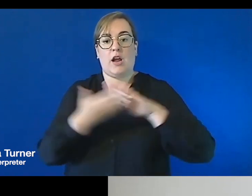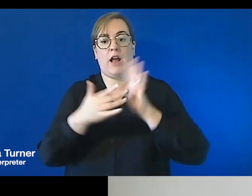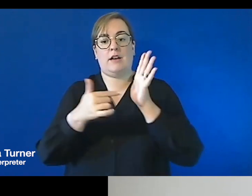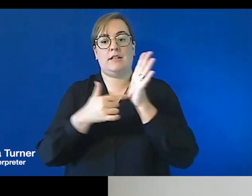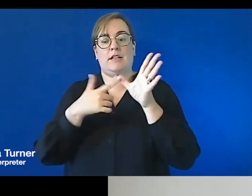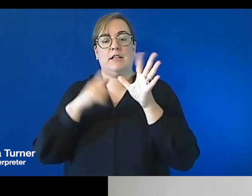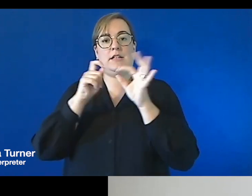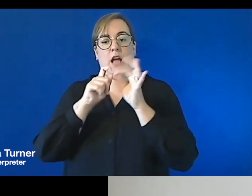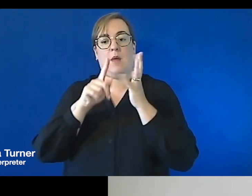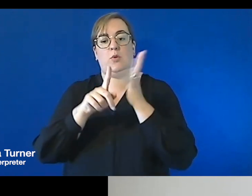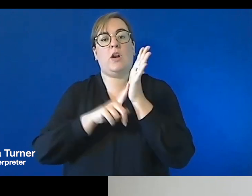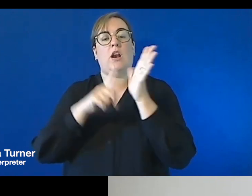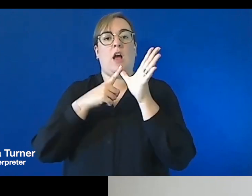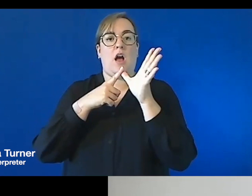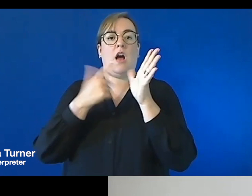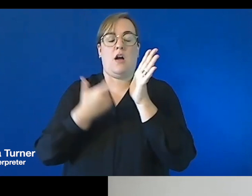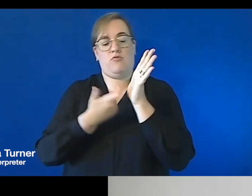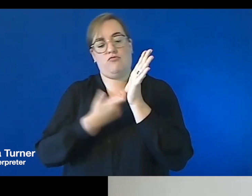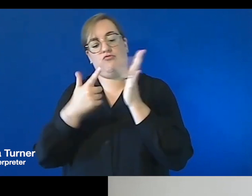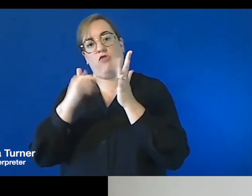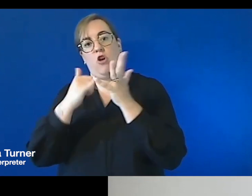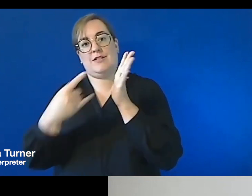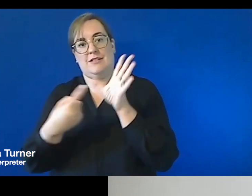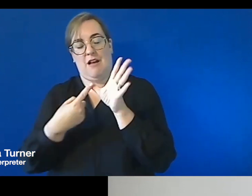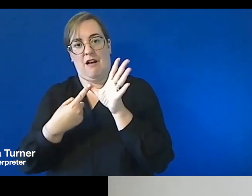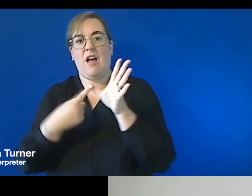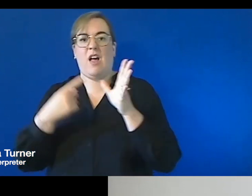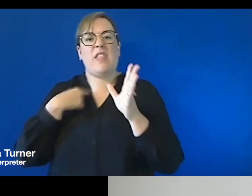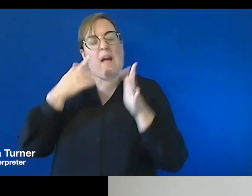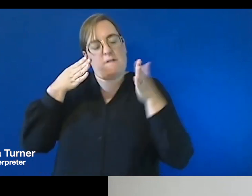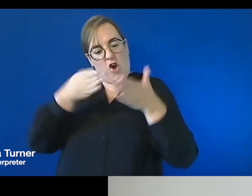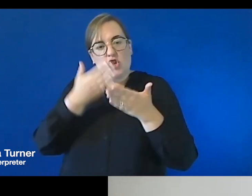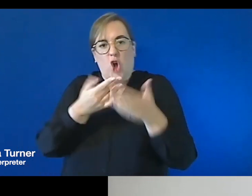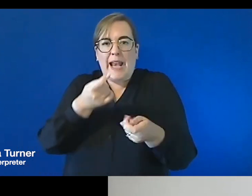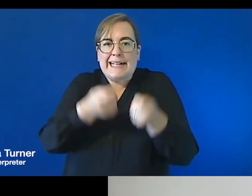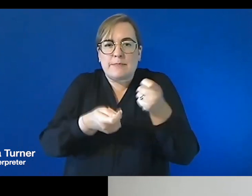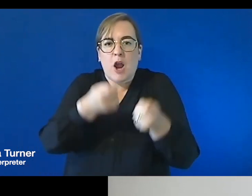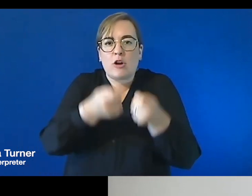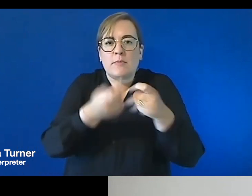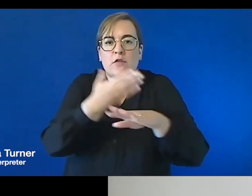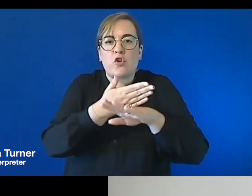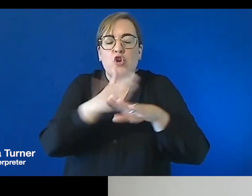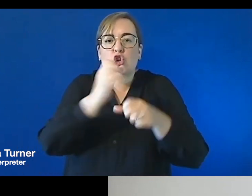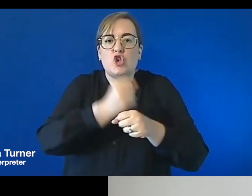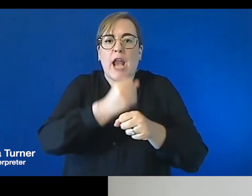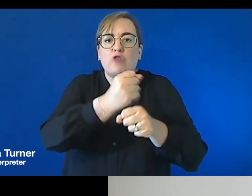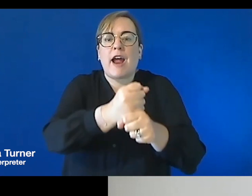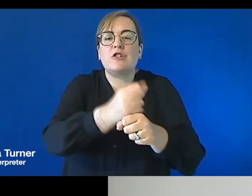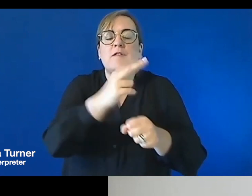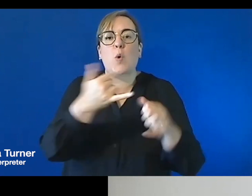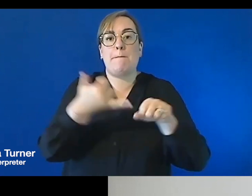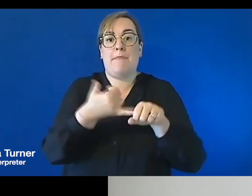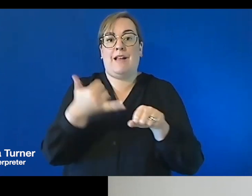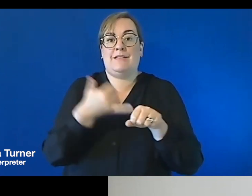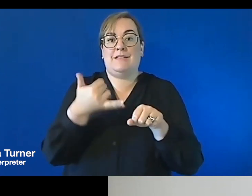focused on experimental and the new generation of medicine in mental health, so is a part of my work